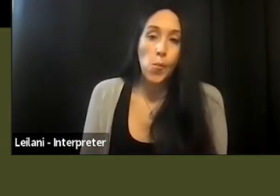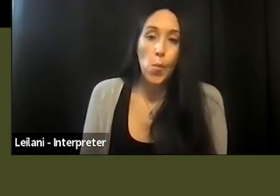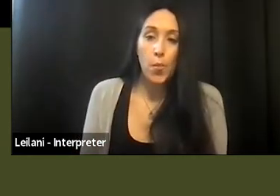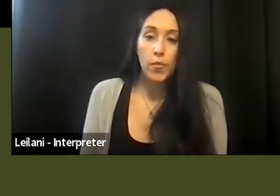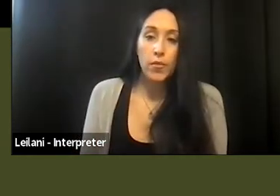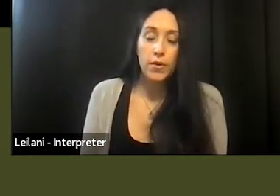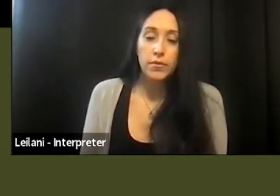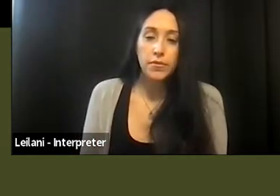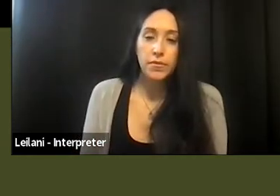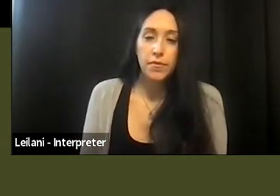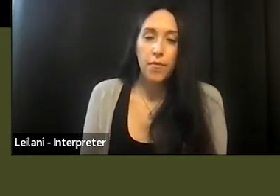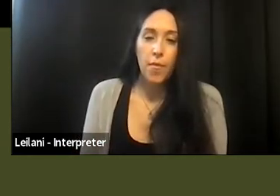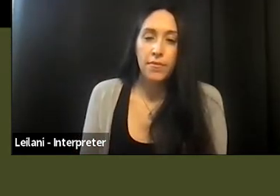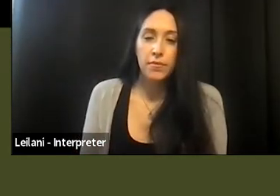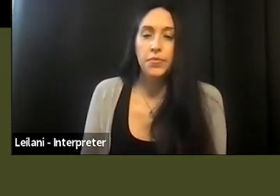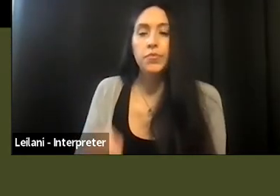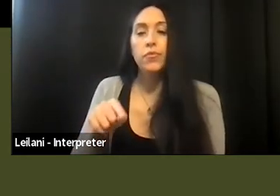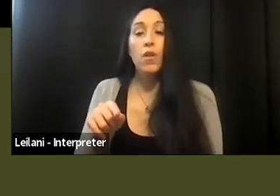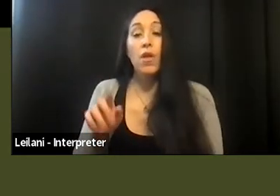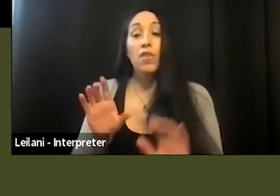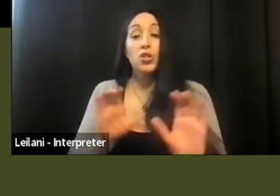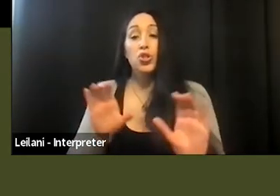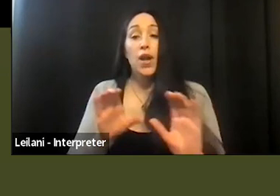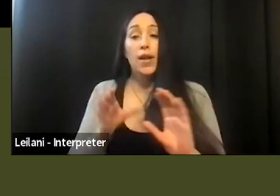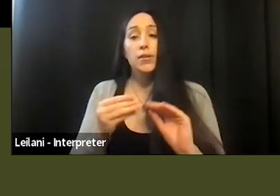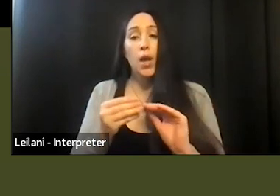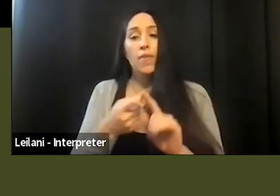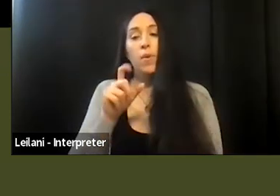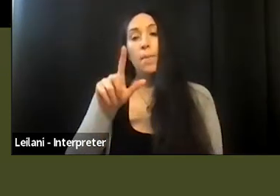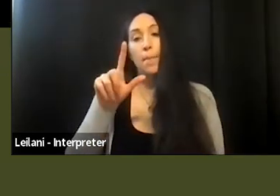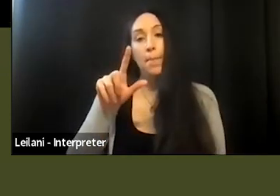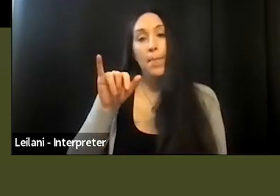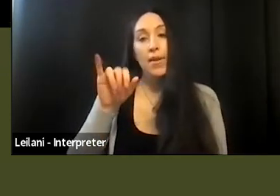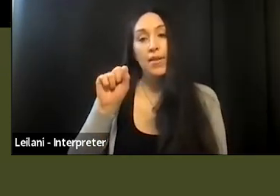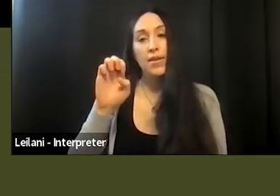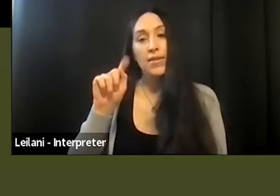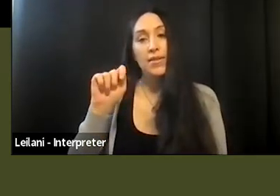[Sharon] Debbie, there's a comment in the chat box from Lisa Perez. Do you want me to read it?